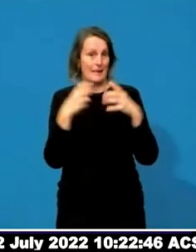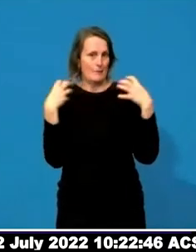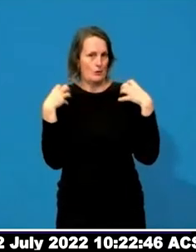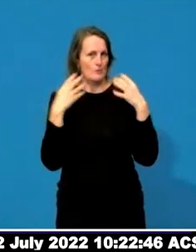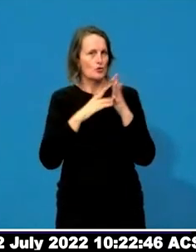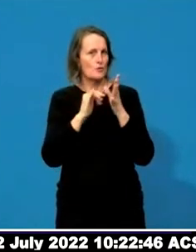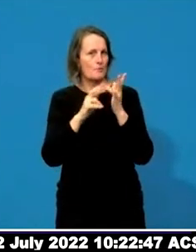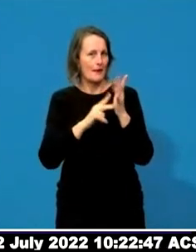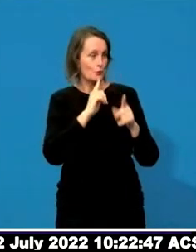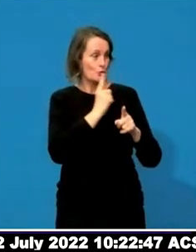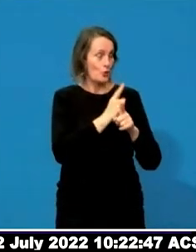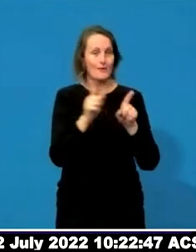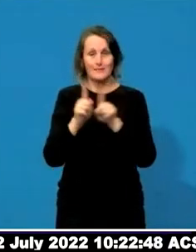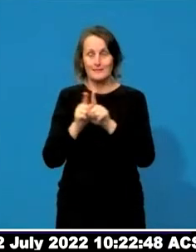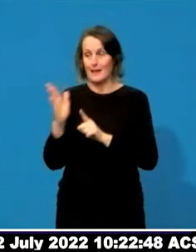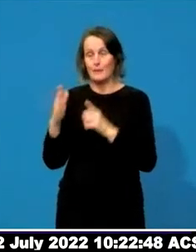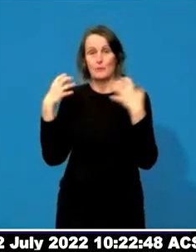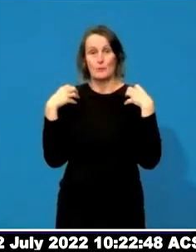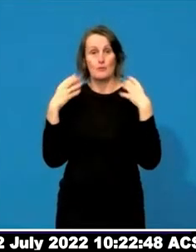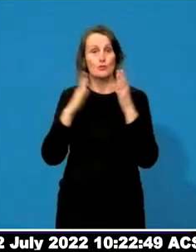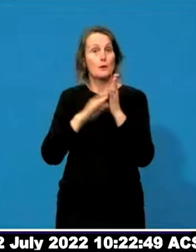and Commissioner McEwin, we very much appreciate